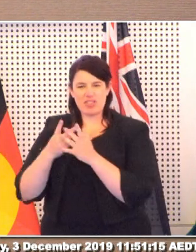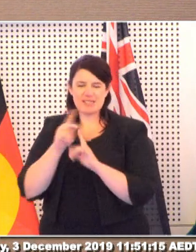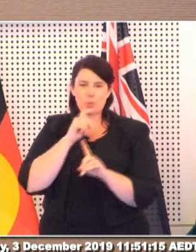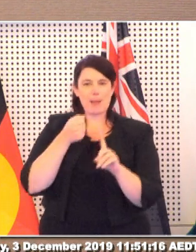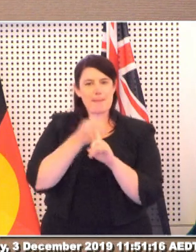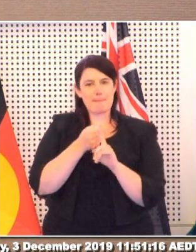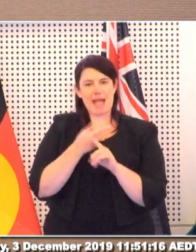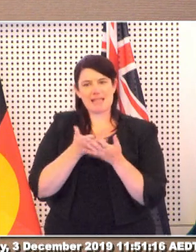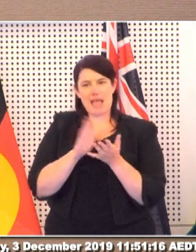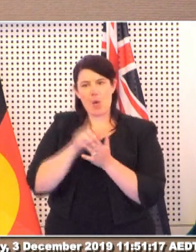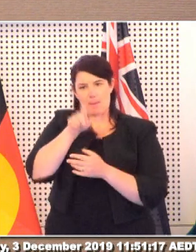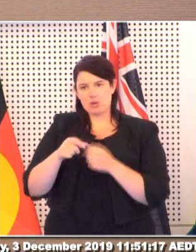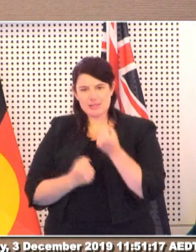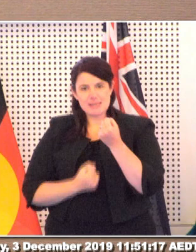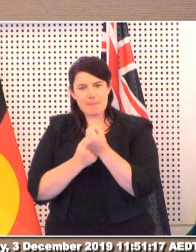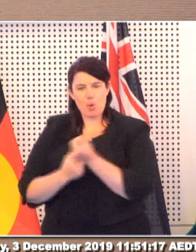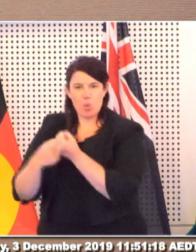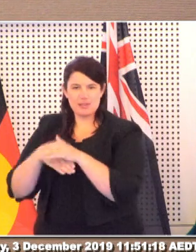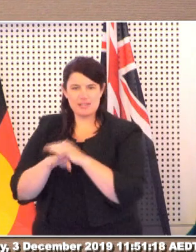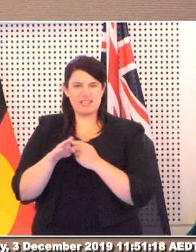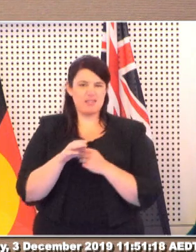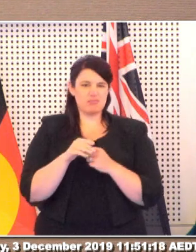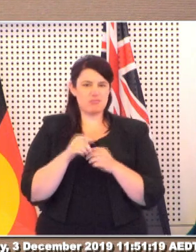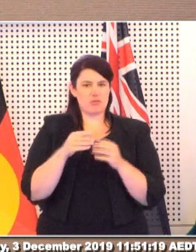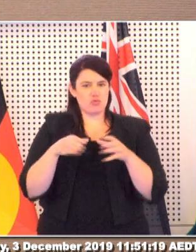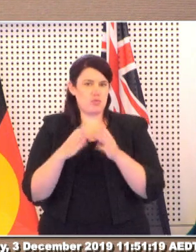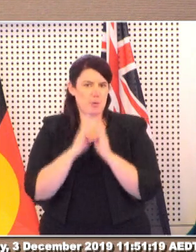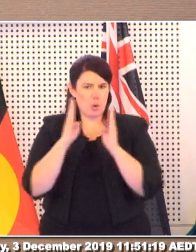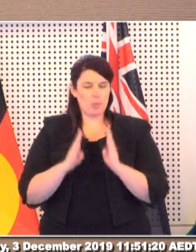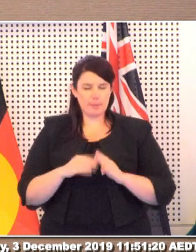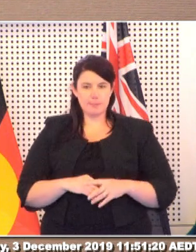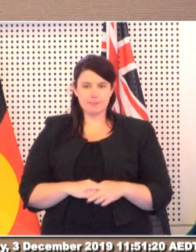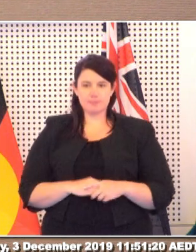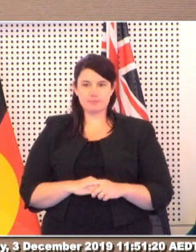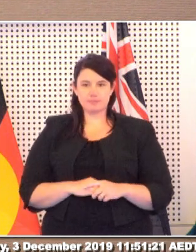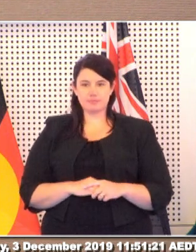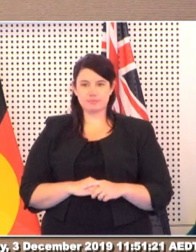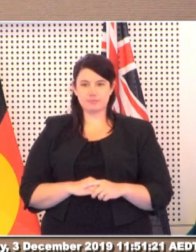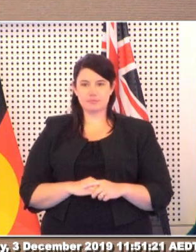and affecting people with disability in particular, but also the people who are a part of their lives.